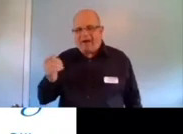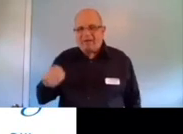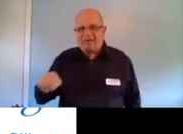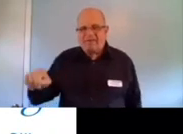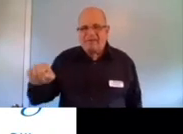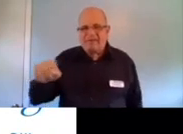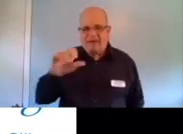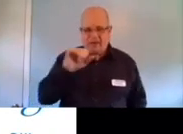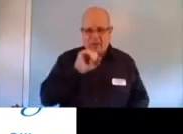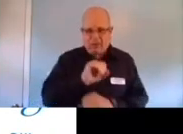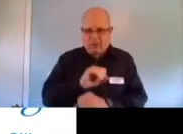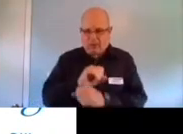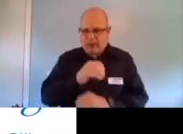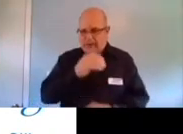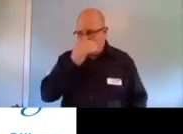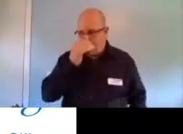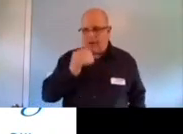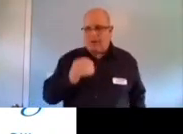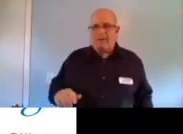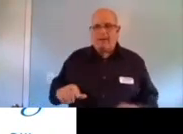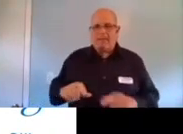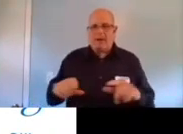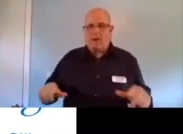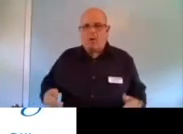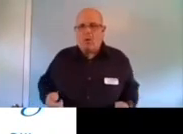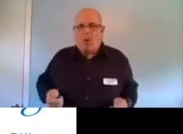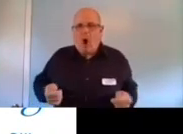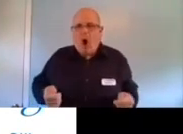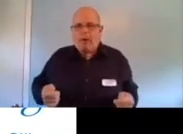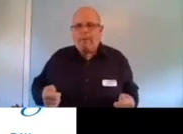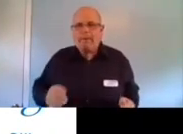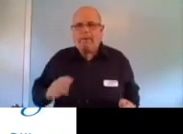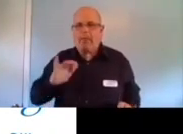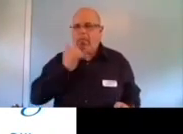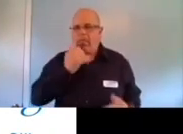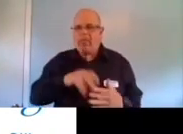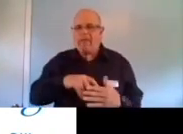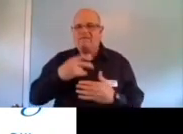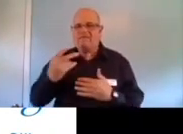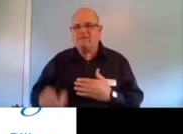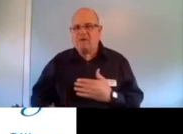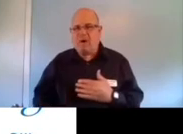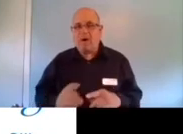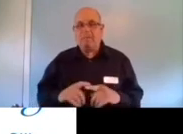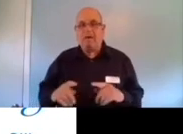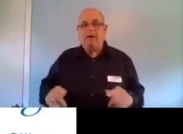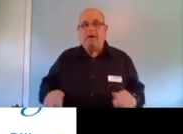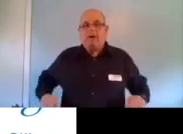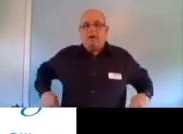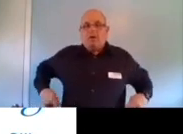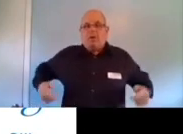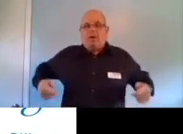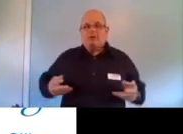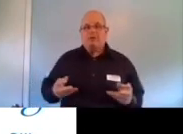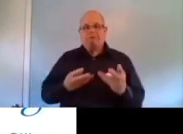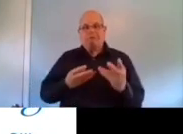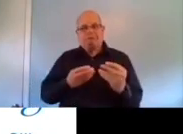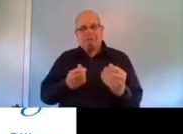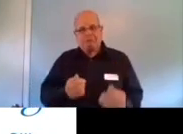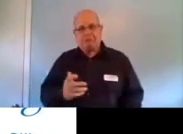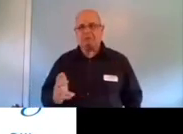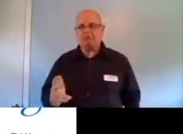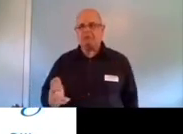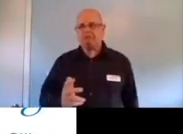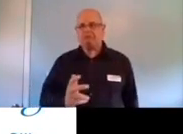where using a walker could be a tripping hazard whereas, and, again, maybe the type of wheelchair